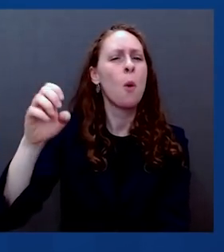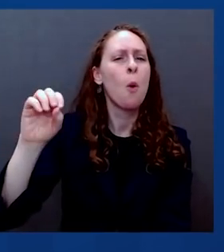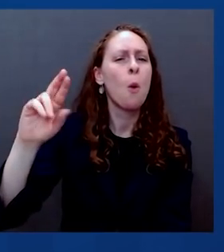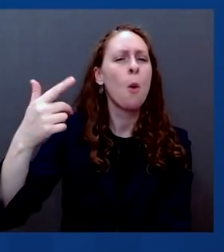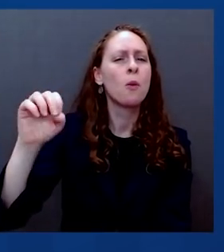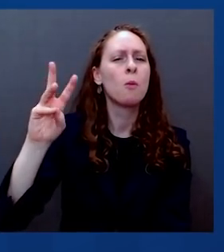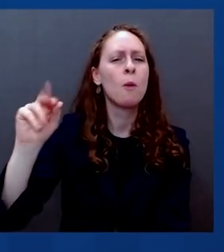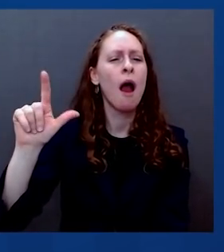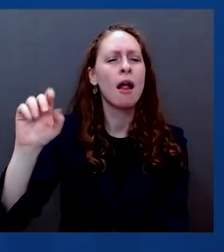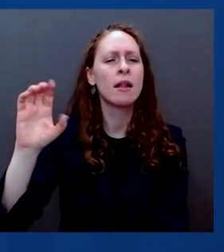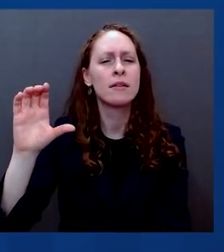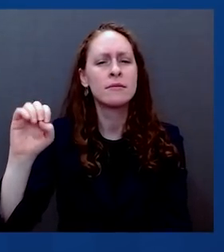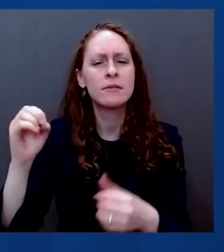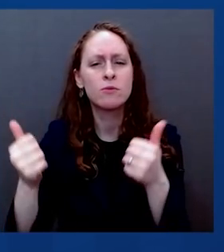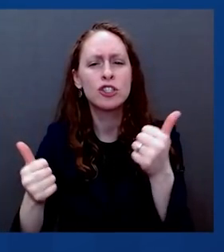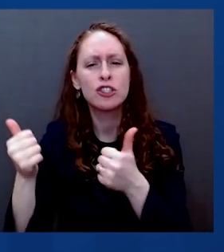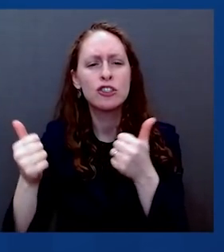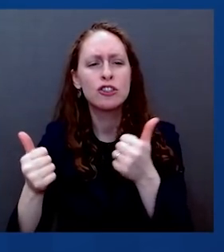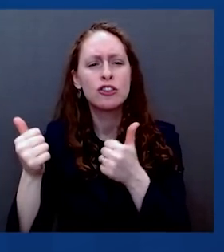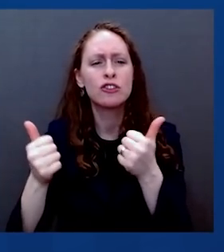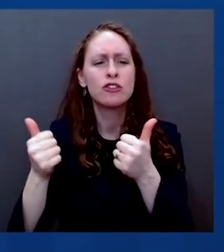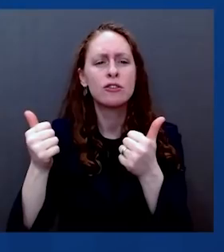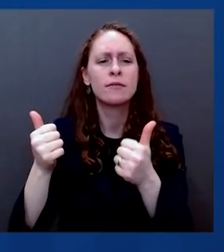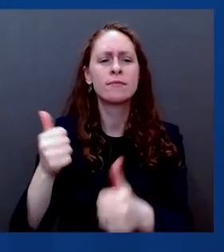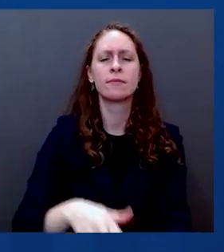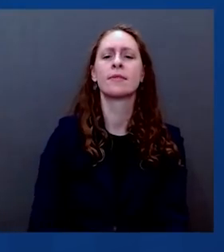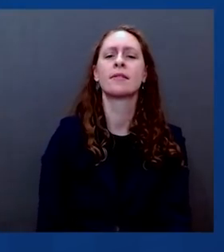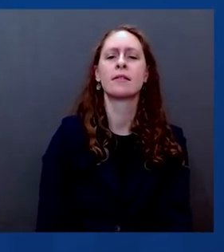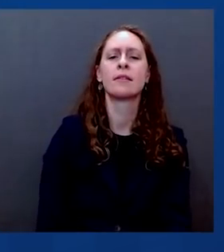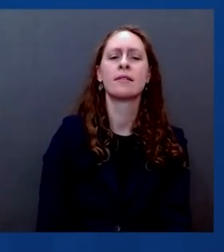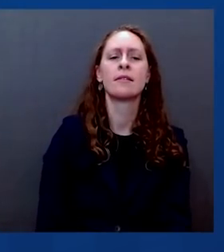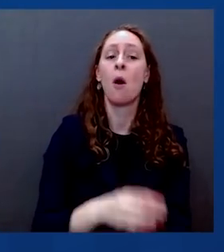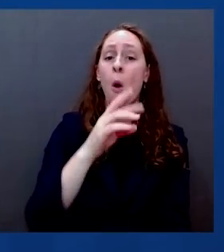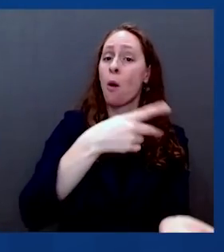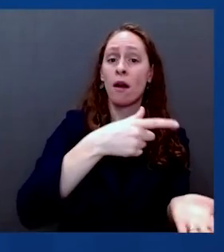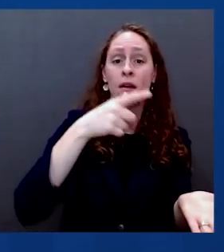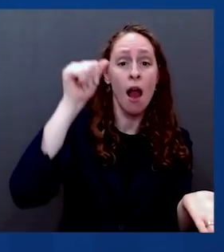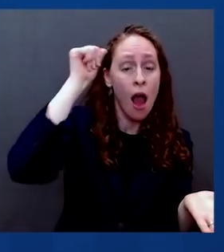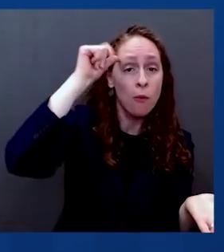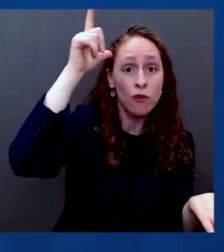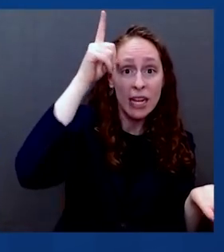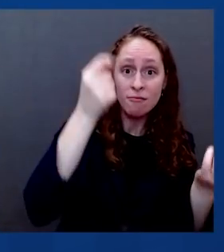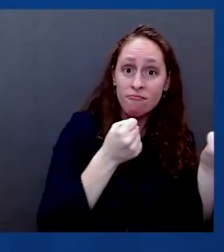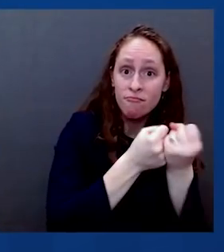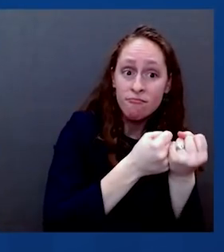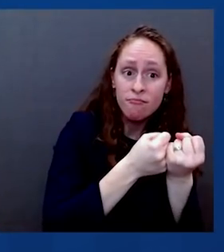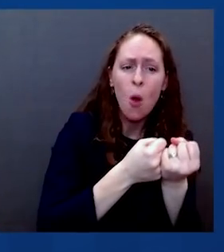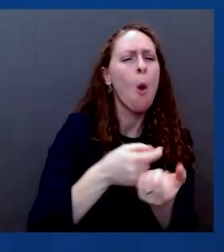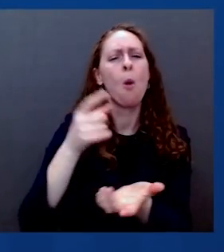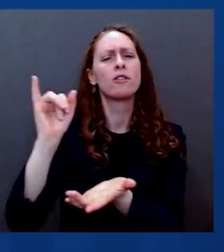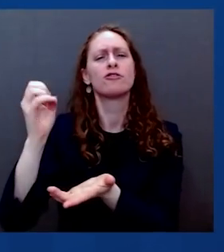or Jefferson Davis? This is the moment to decide to defend our elections,